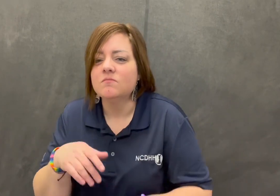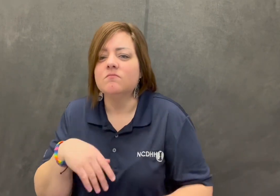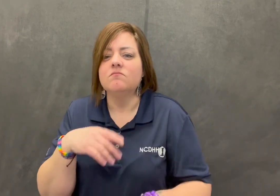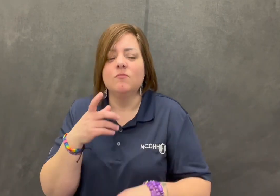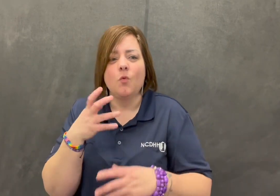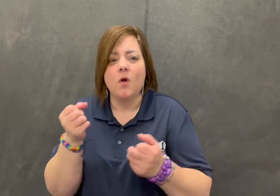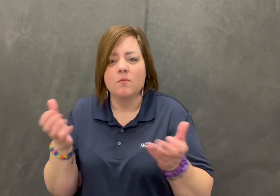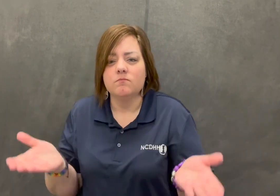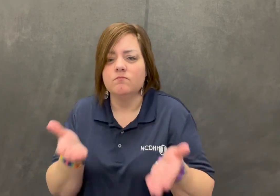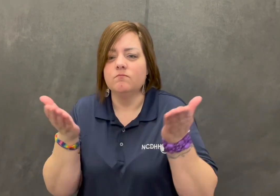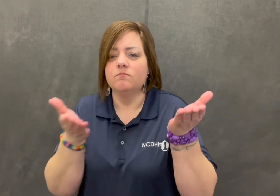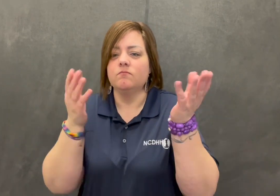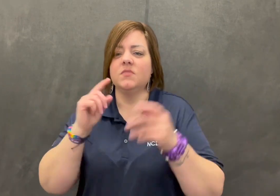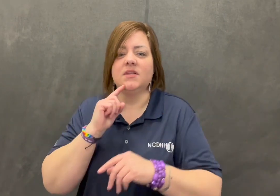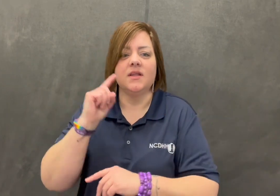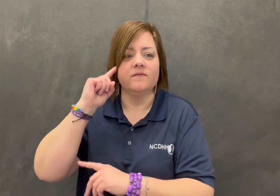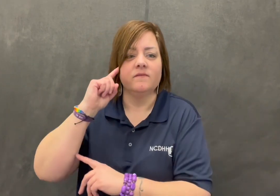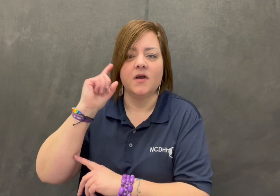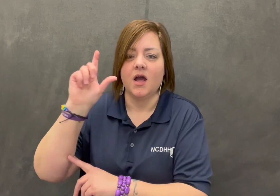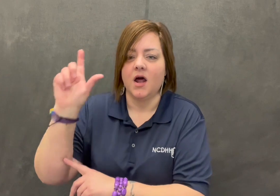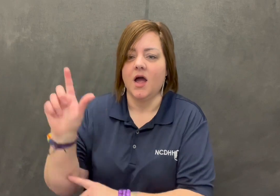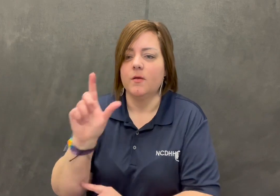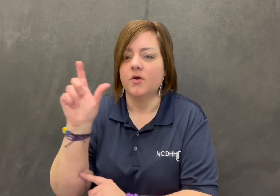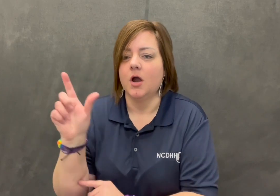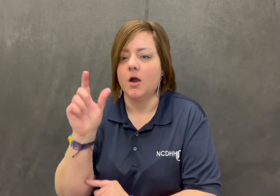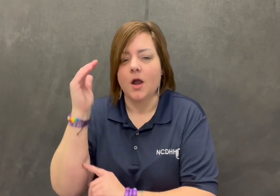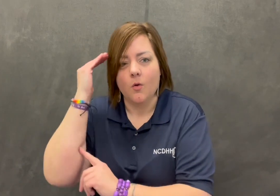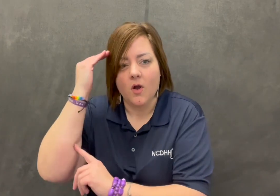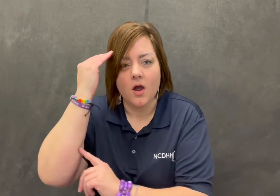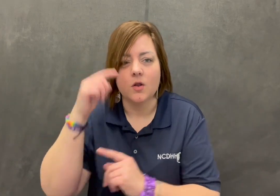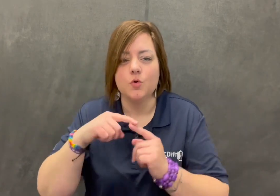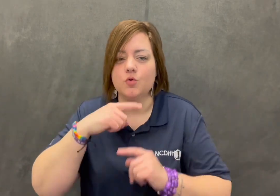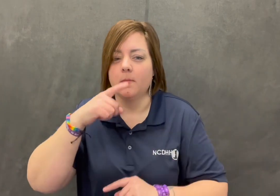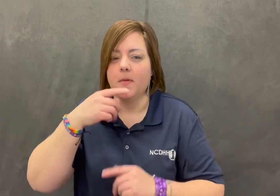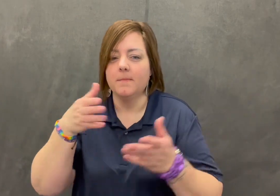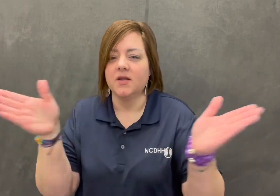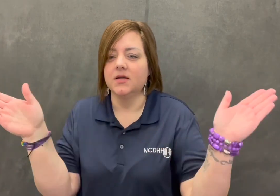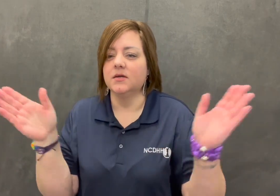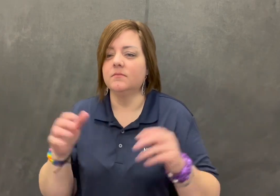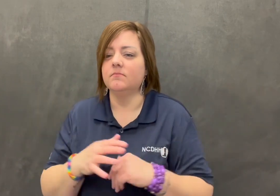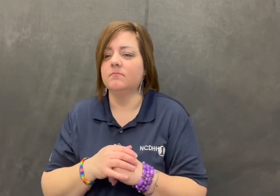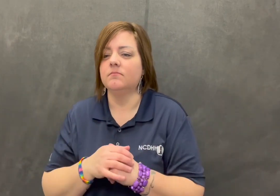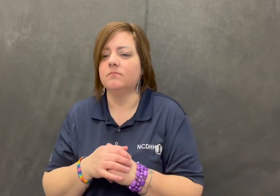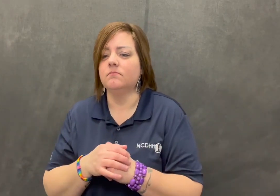She developed a passion for promoting deaf and library awareness to the General Public.